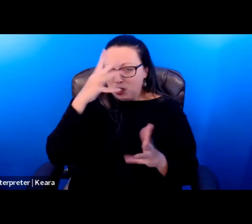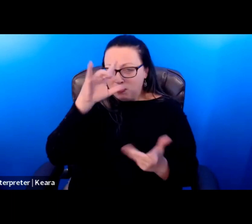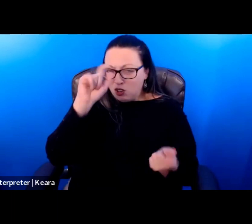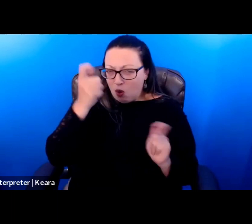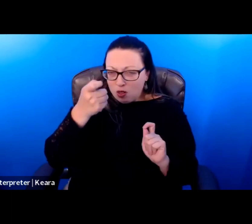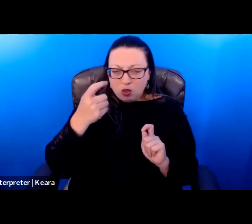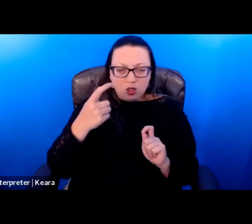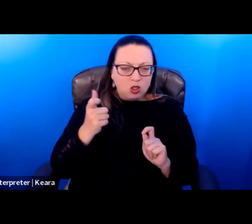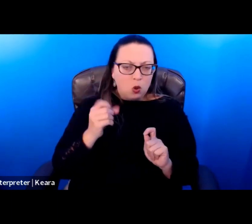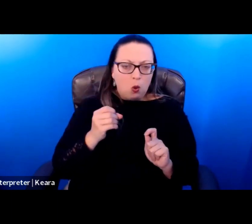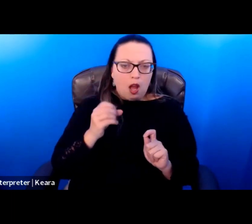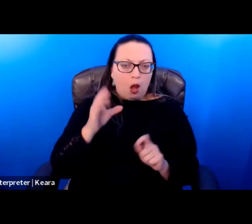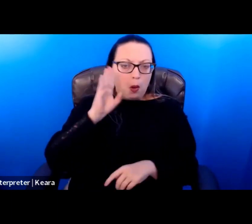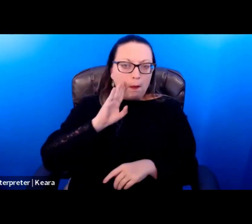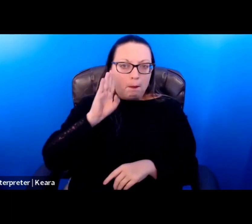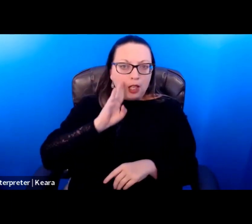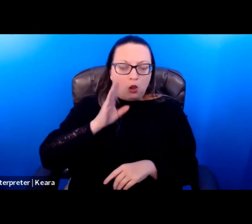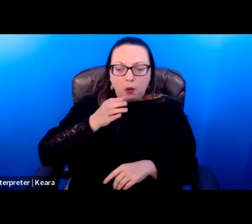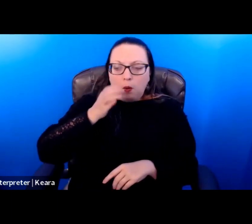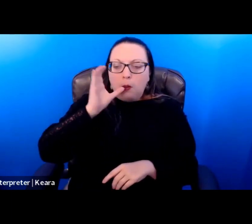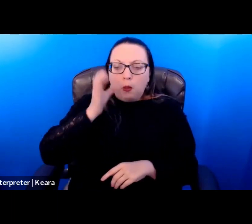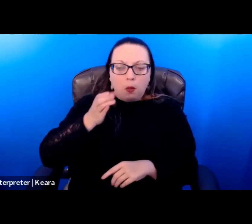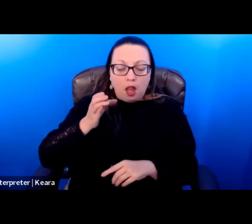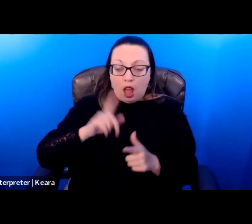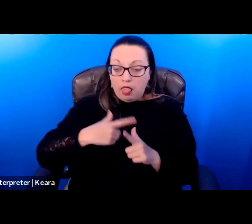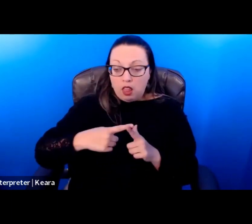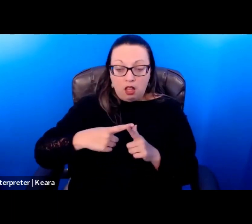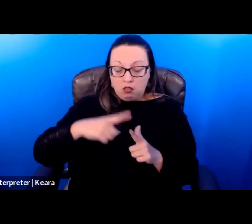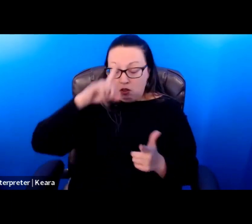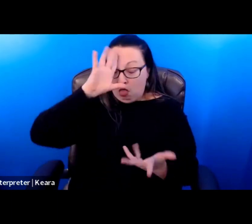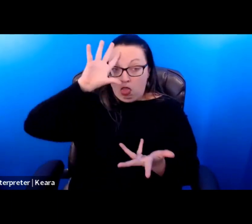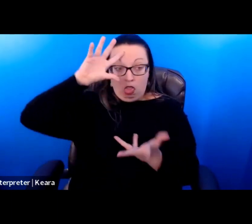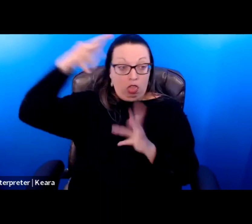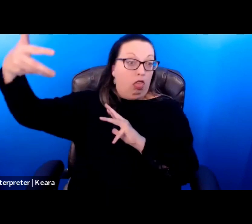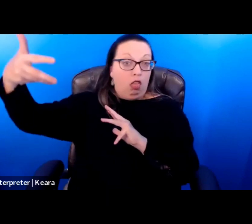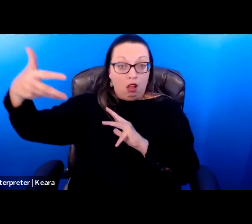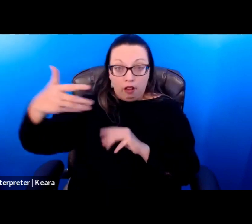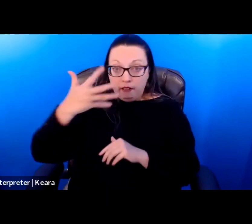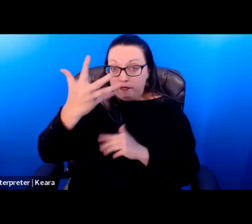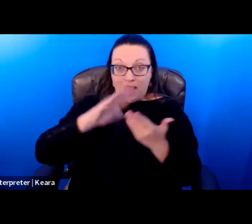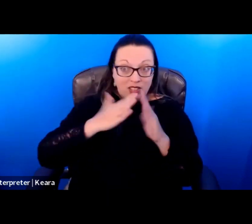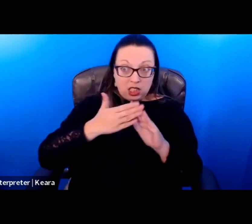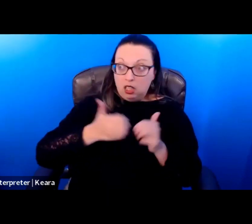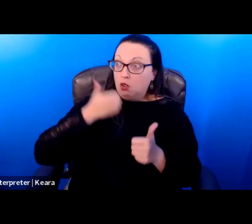wouldn't take a sip of beer and lose my mind where I would end up somewhere, five cities away and didn't know how I got there.